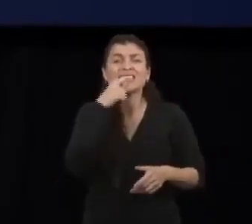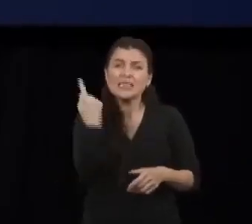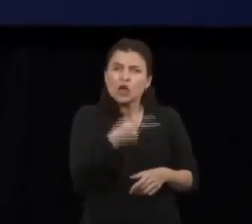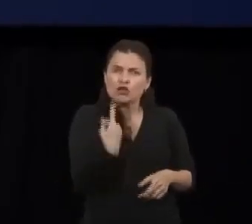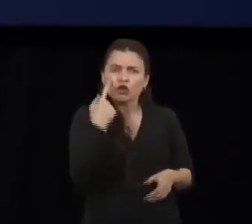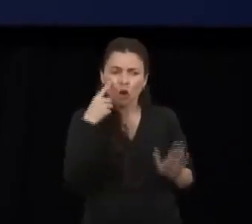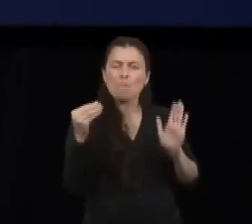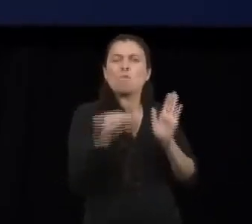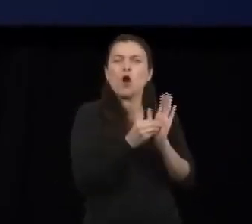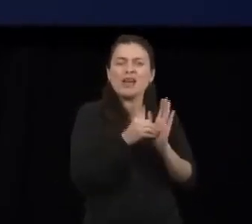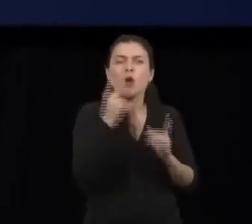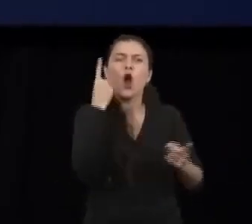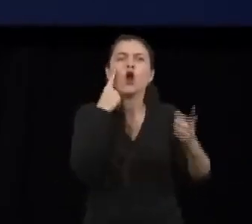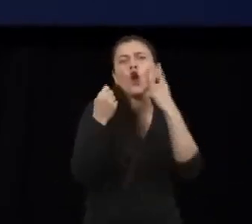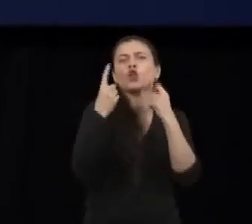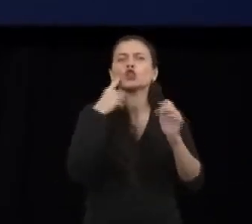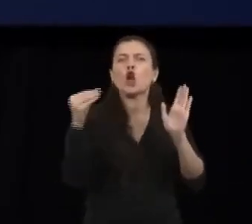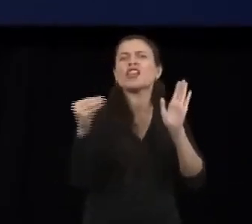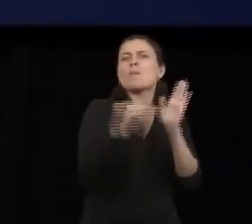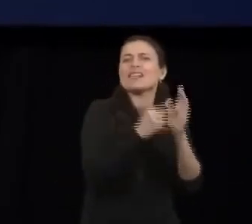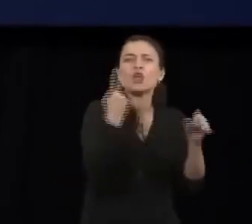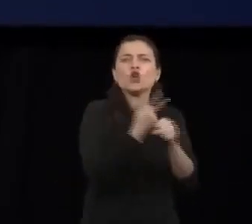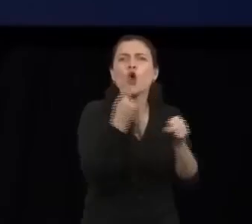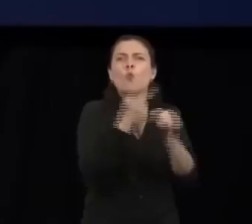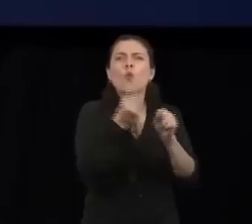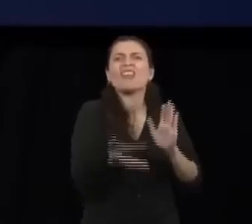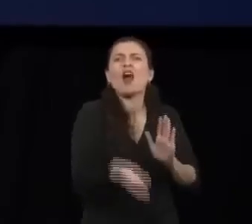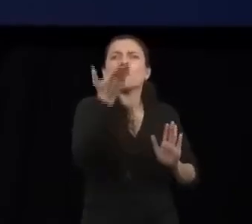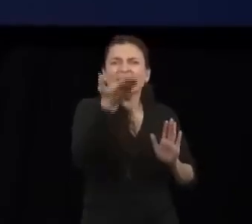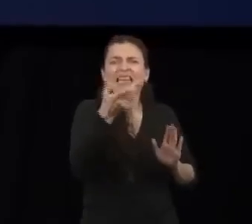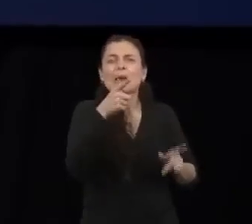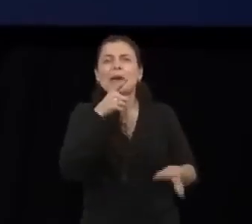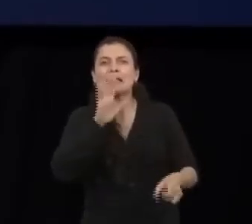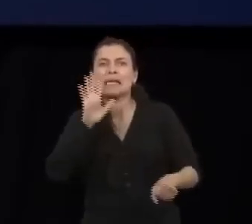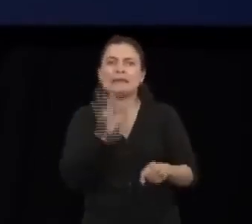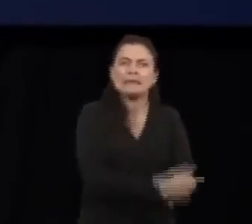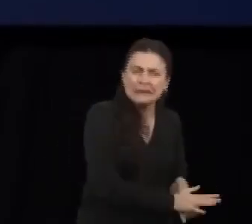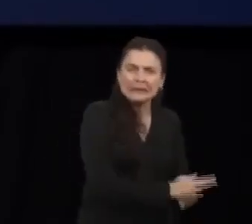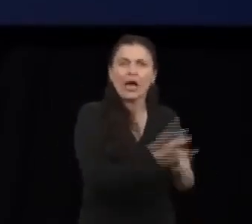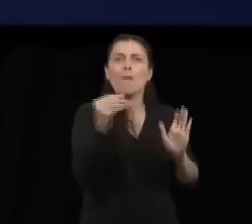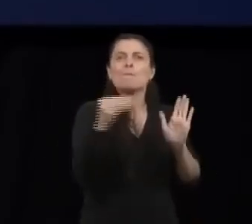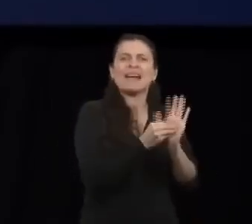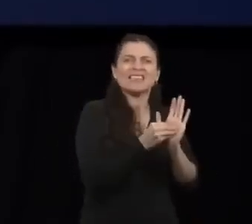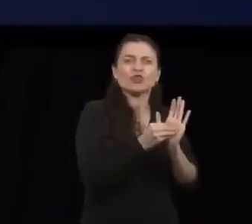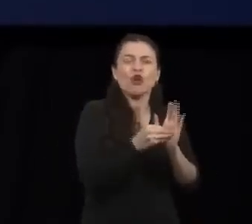if you make price controls it is like putting a price above the balance of money.